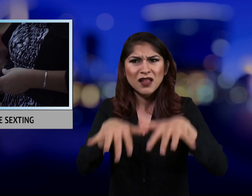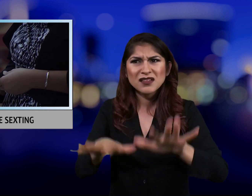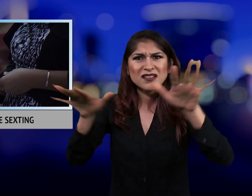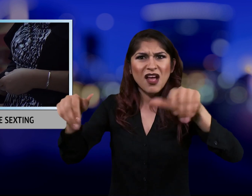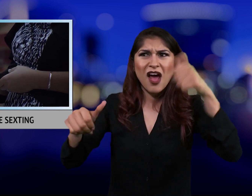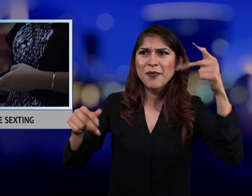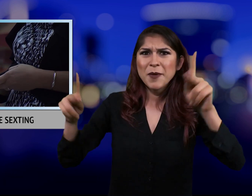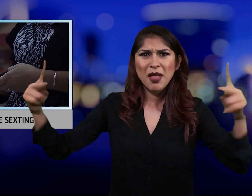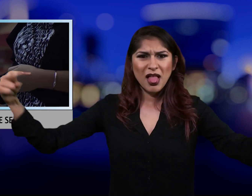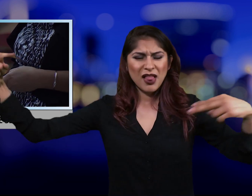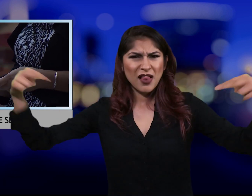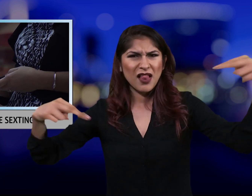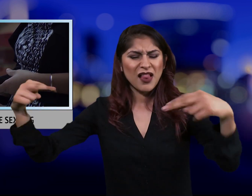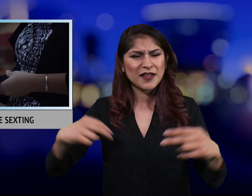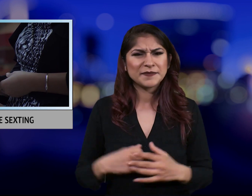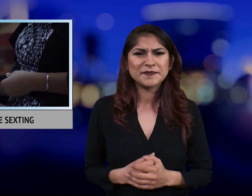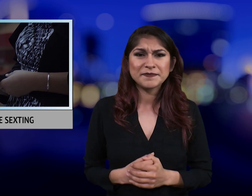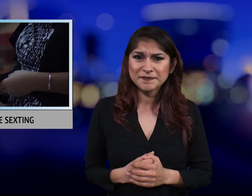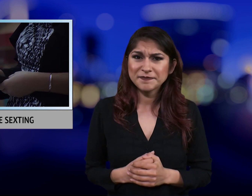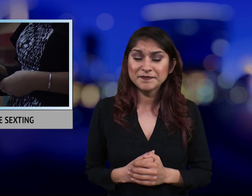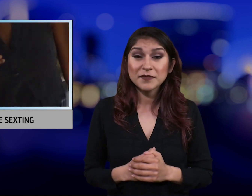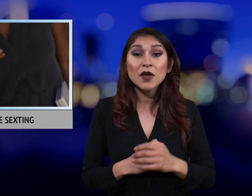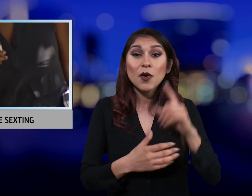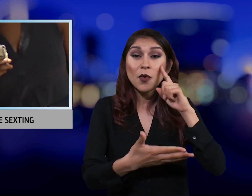being spread to other people.